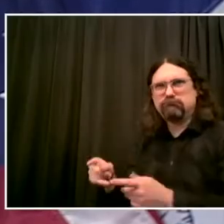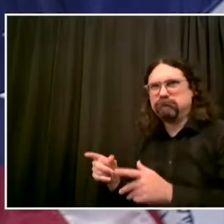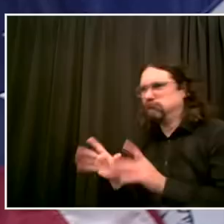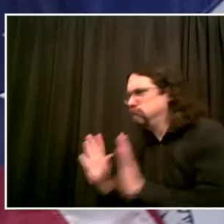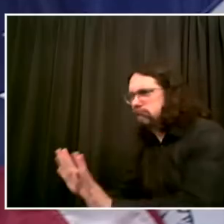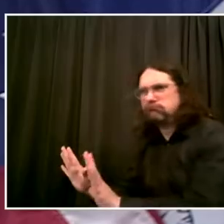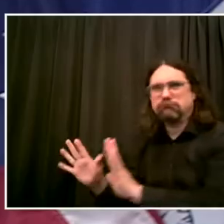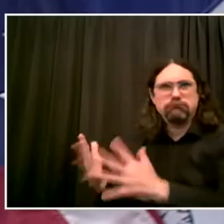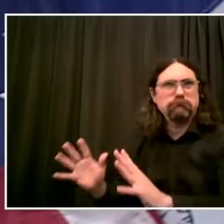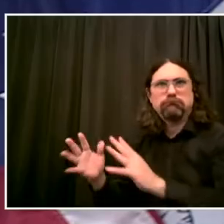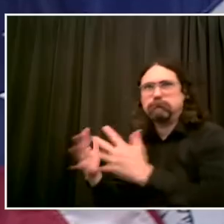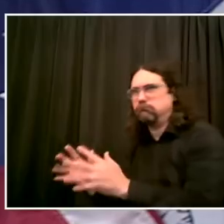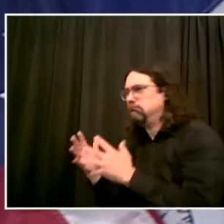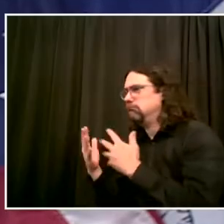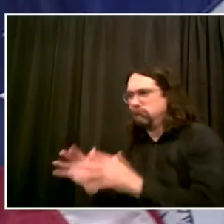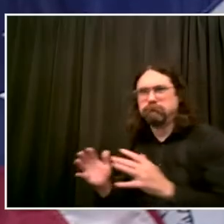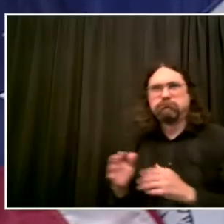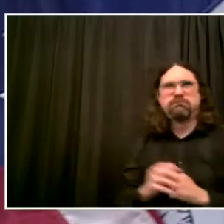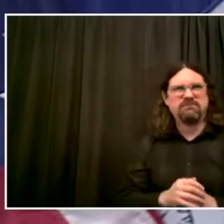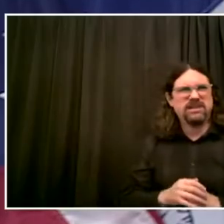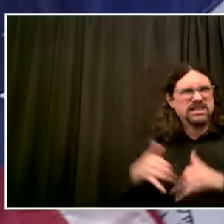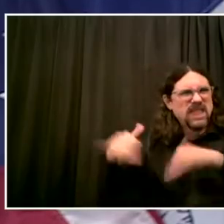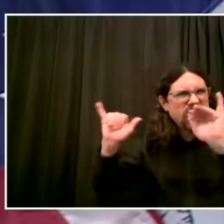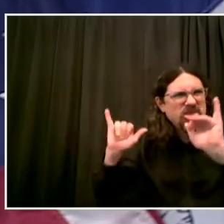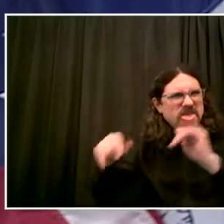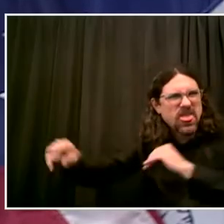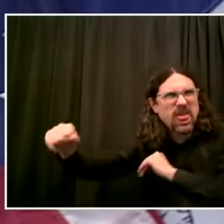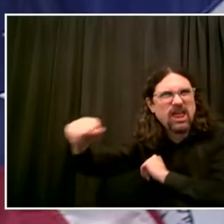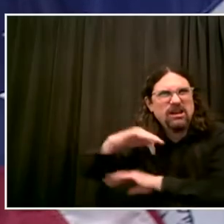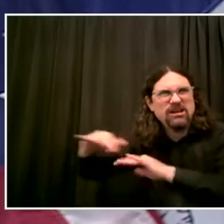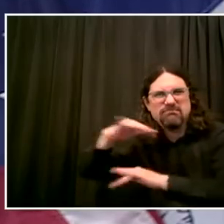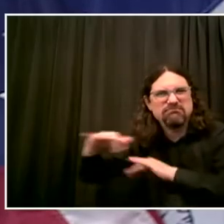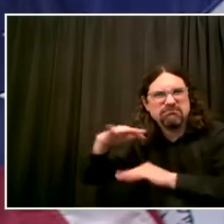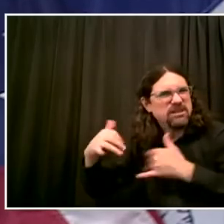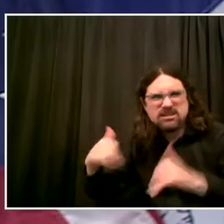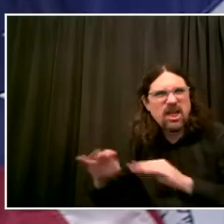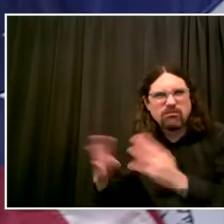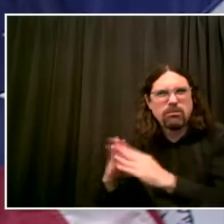YOU ARE NOT ENCOURAGING PEOPLE TO TAKE A MASK. IT GIVES THE